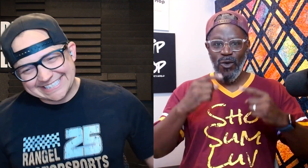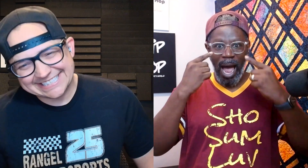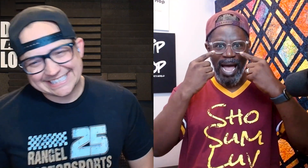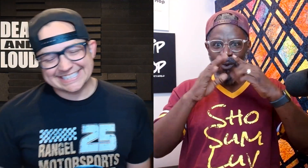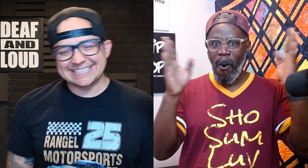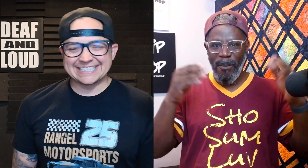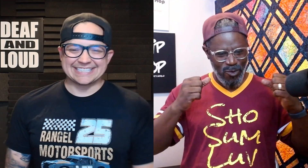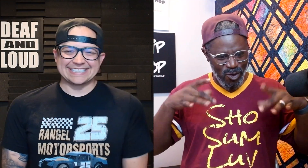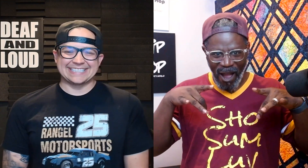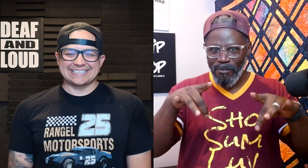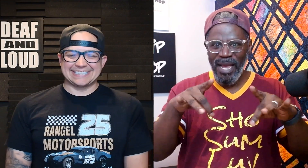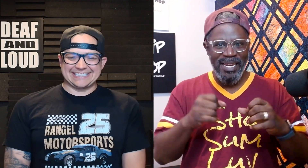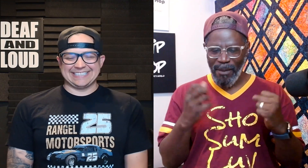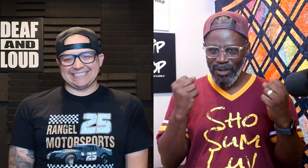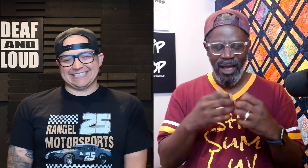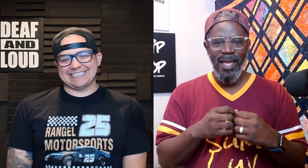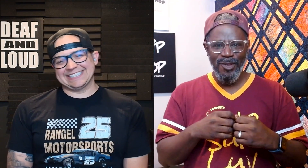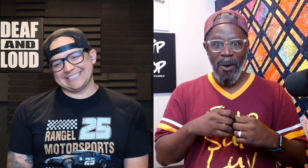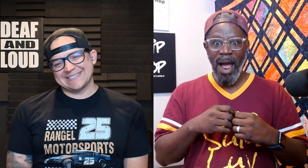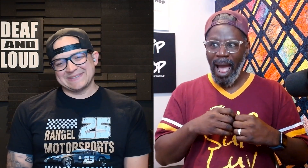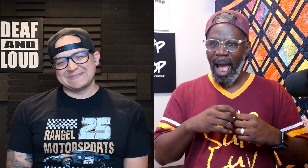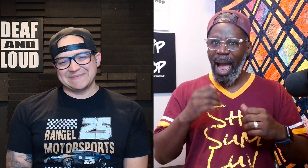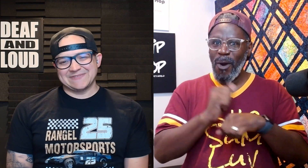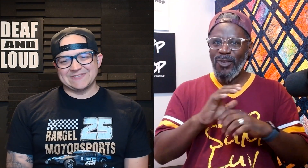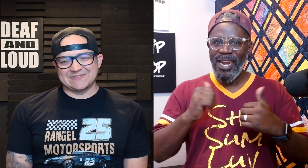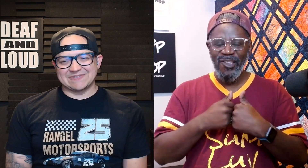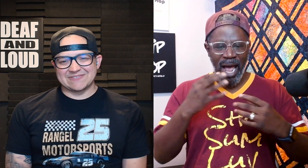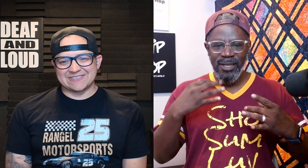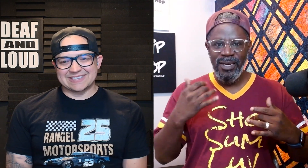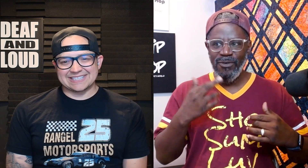Your eyes will open. You'll start picking it up." So I worked on that challenge, and I